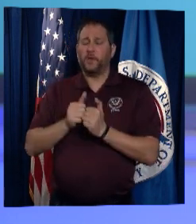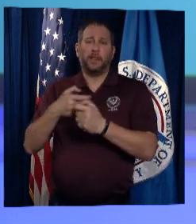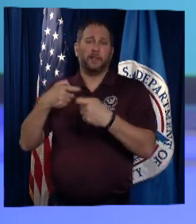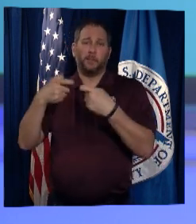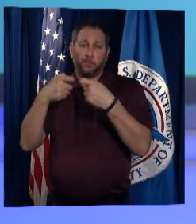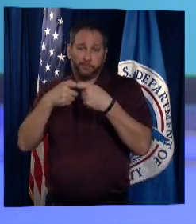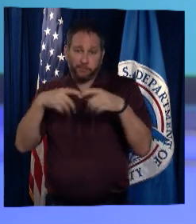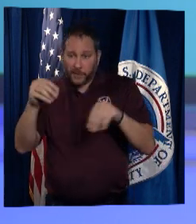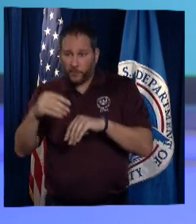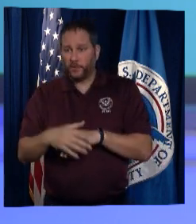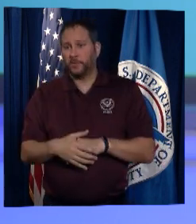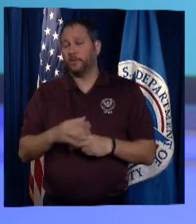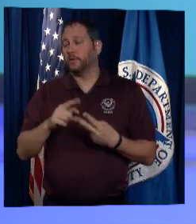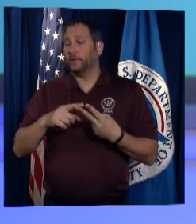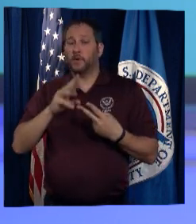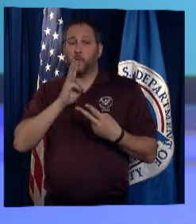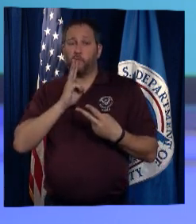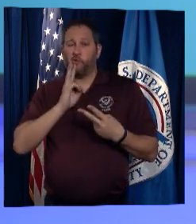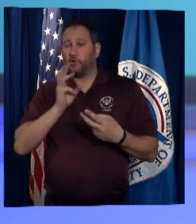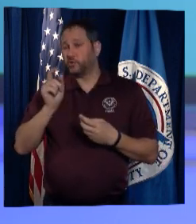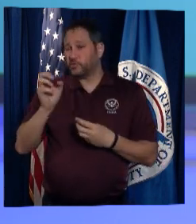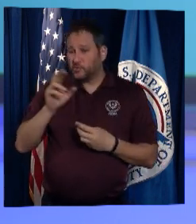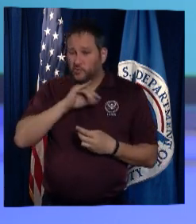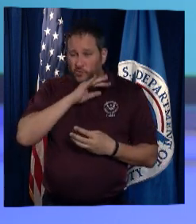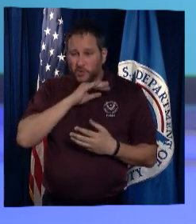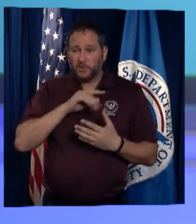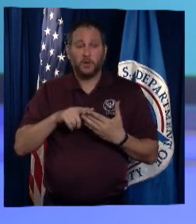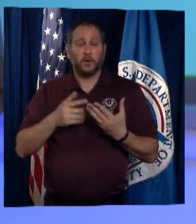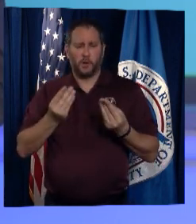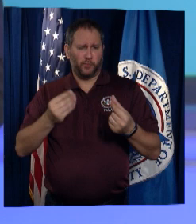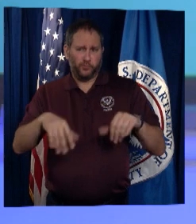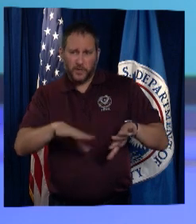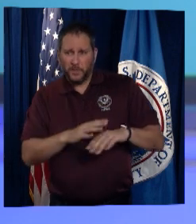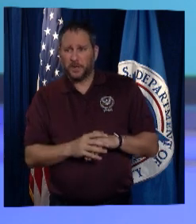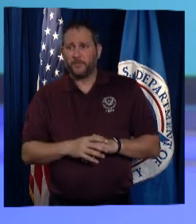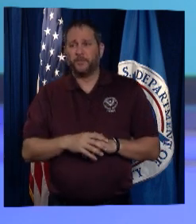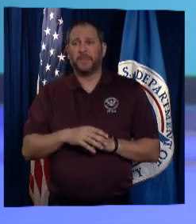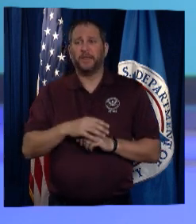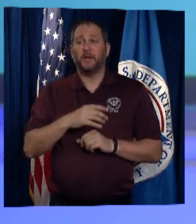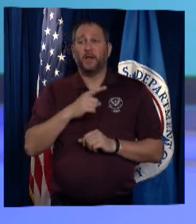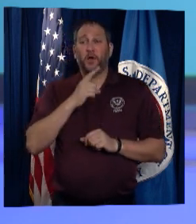I prepare for a hurricane, or a flood, or a fire, or a tornado, ask has your power